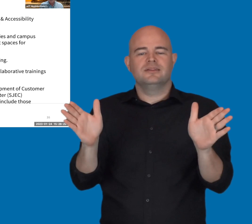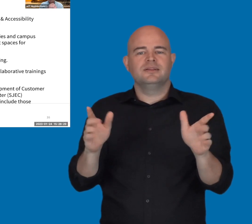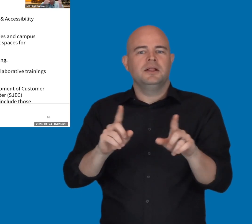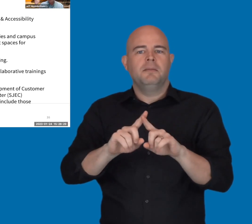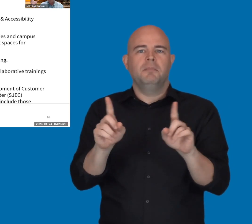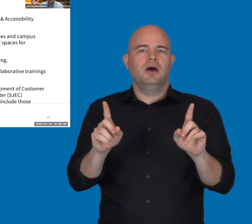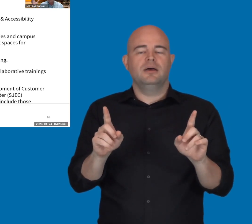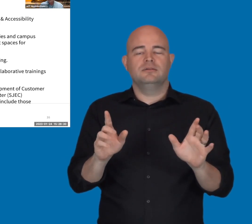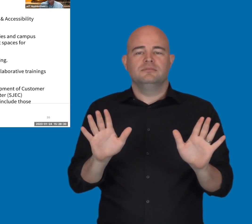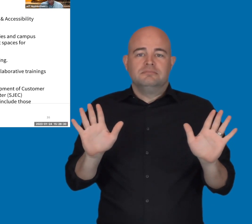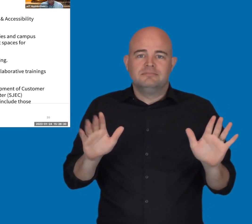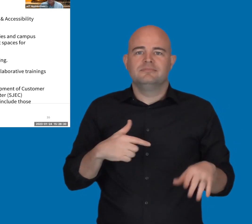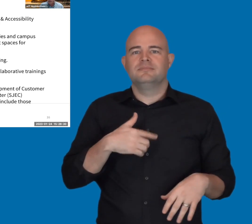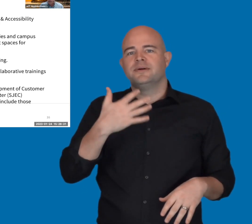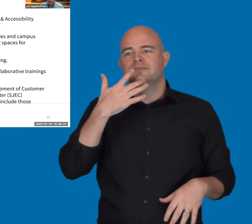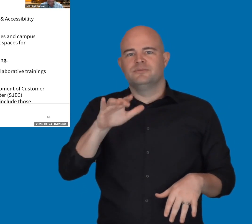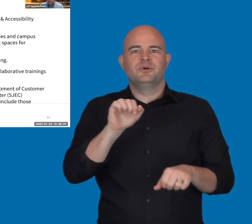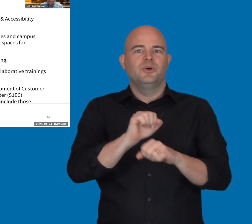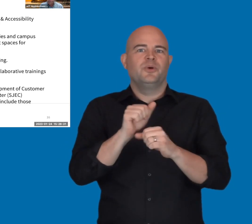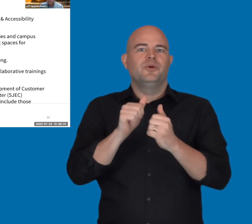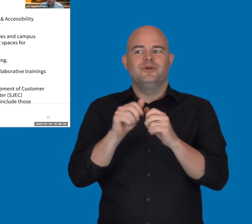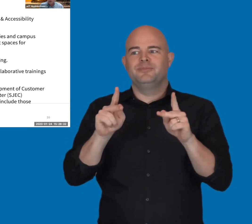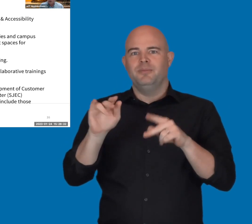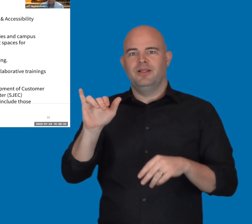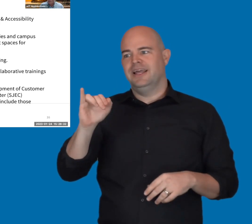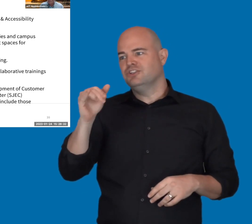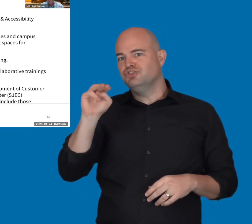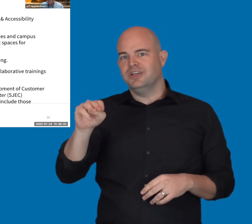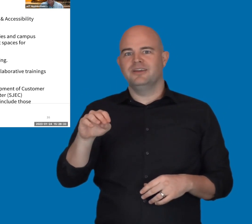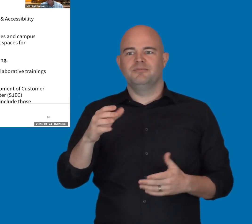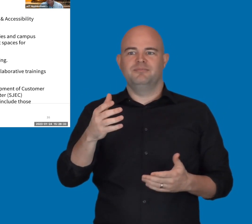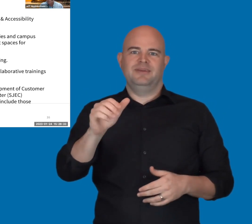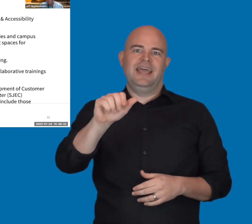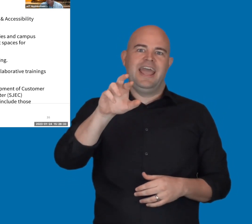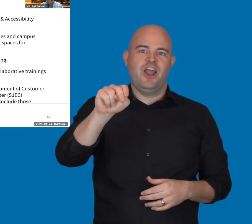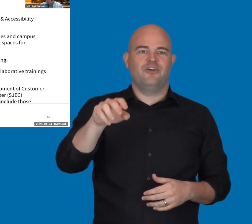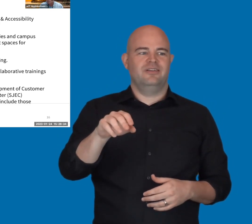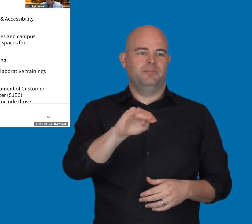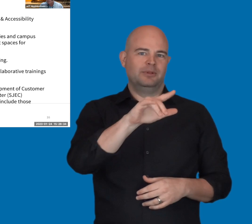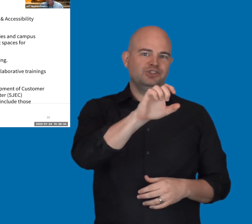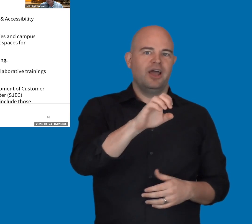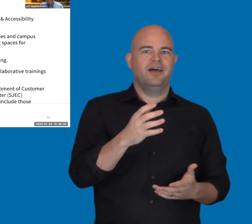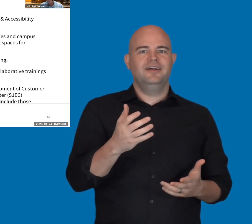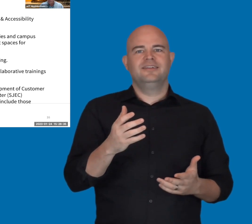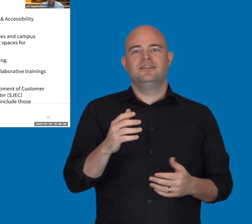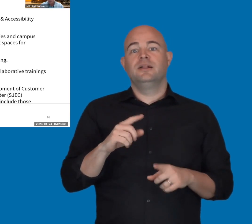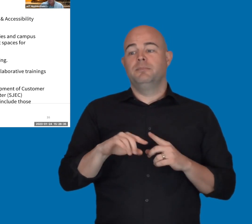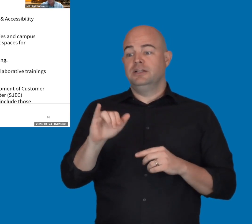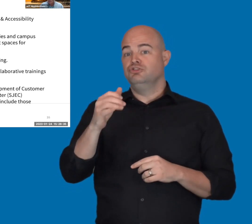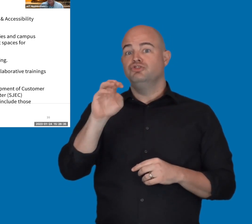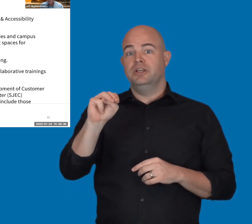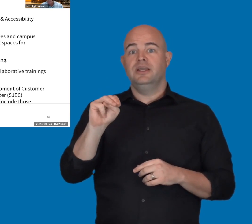at the initial stages. So, not at the end of, then asking, "Hey, is this accessible?" And now how do we fix it.